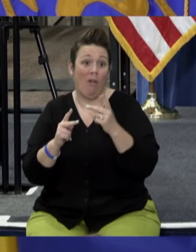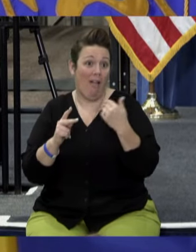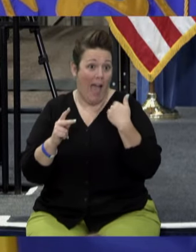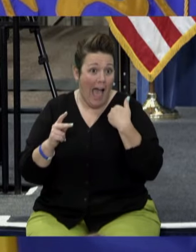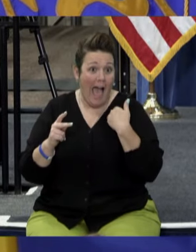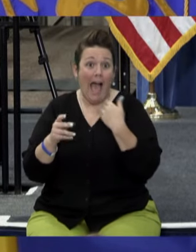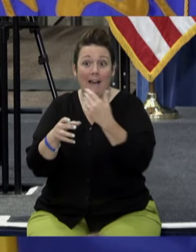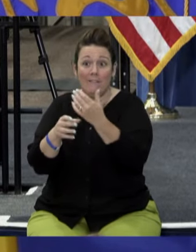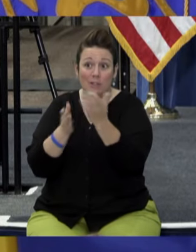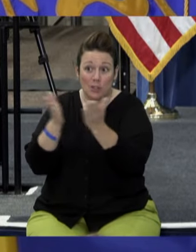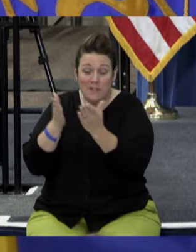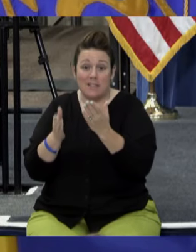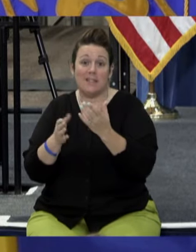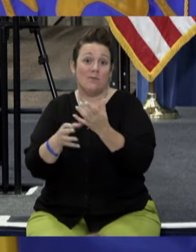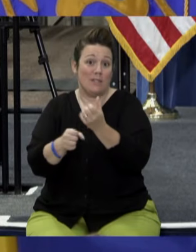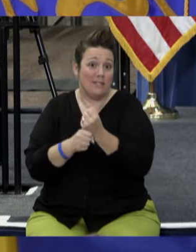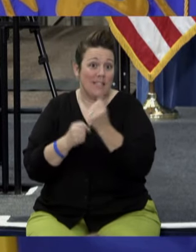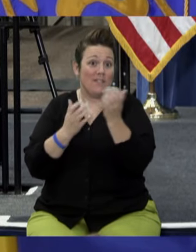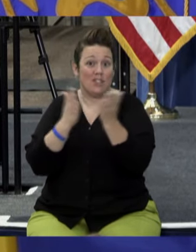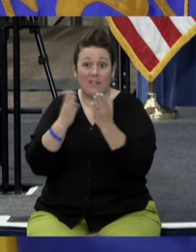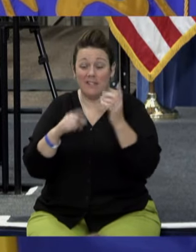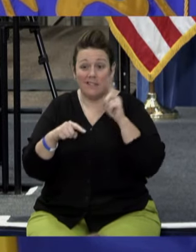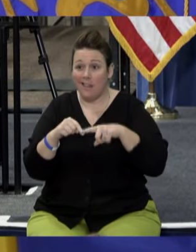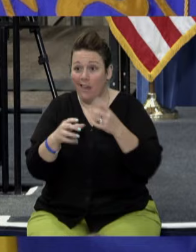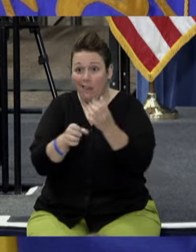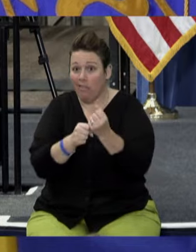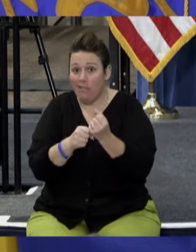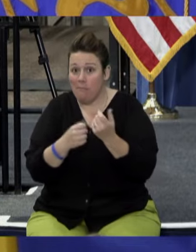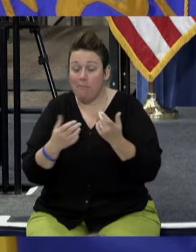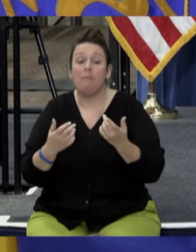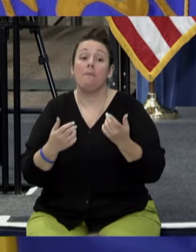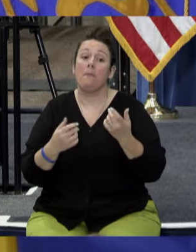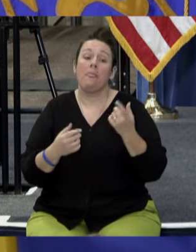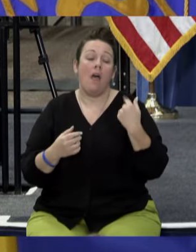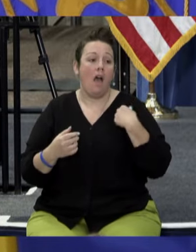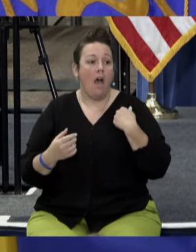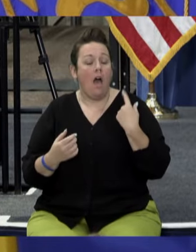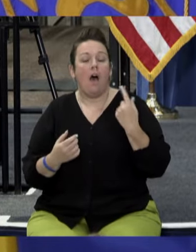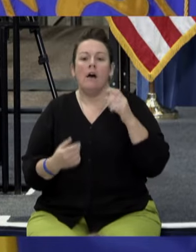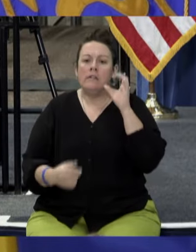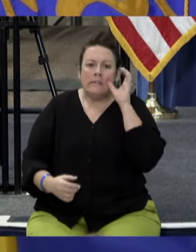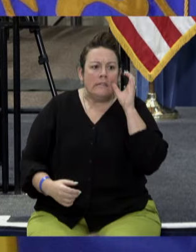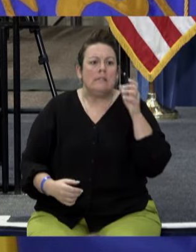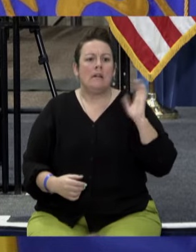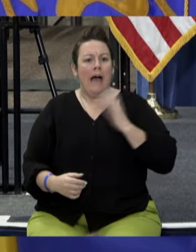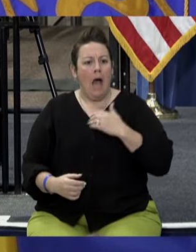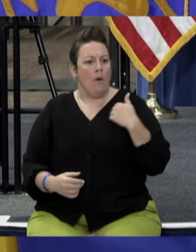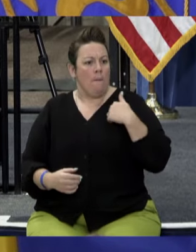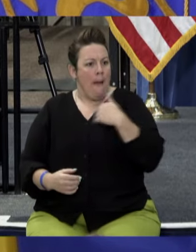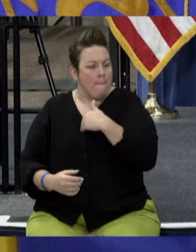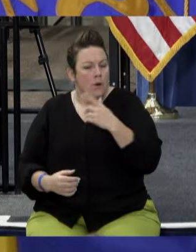can get them. There's not a week that goes by when I don't hear from our members about the